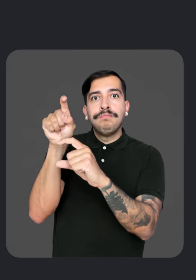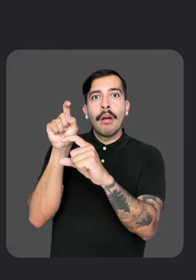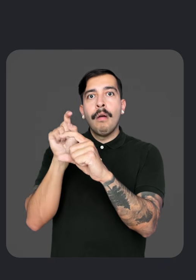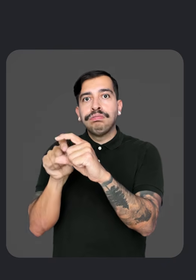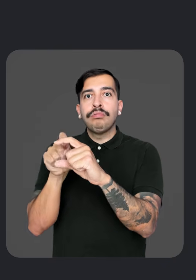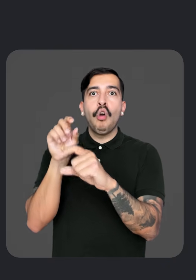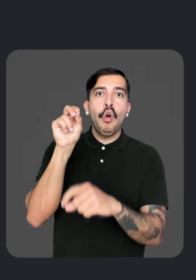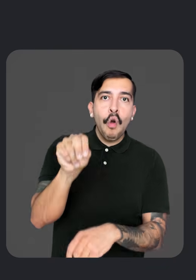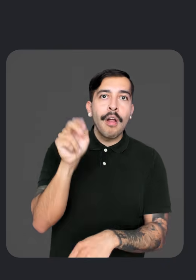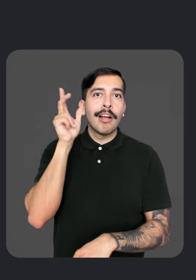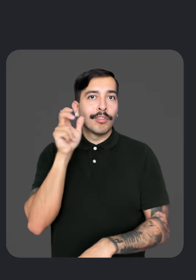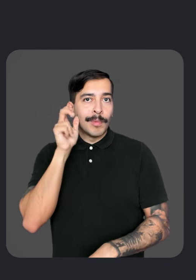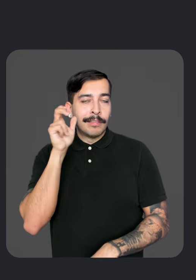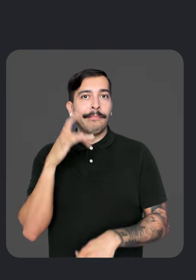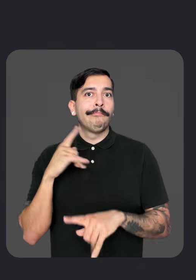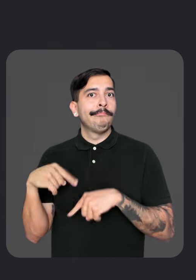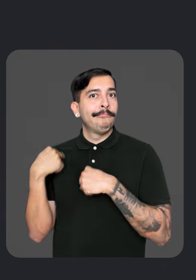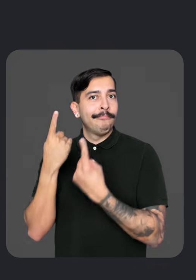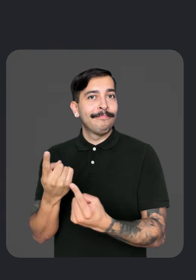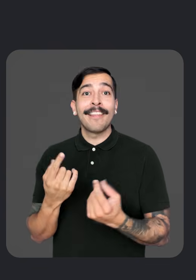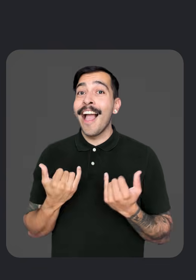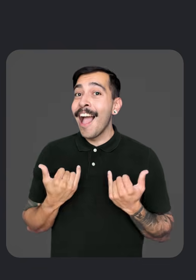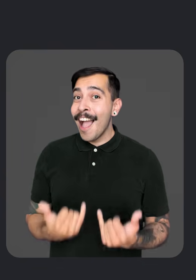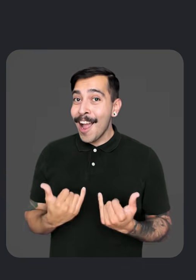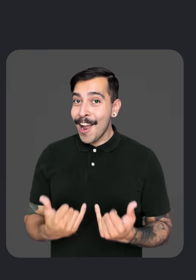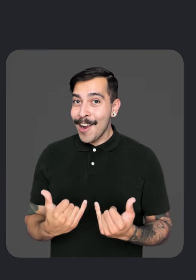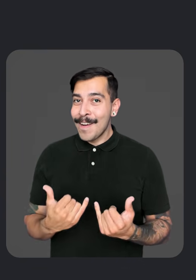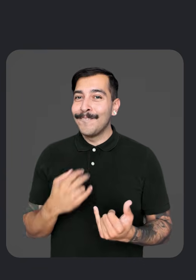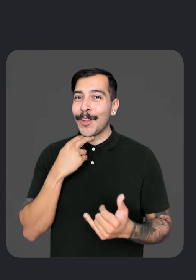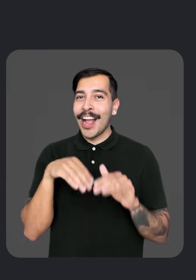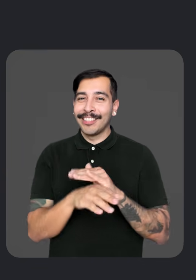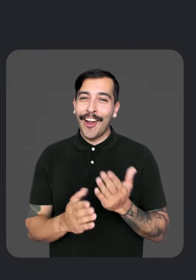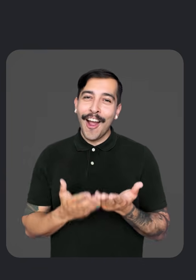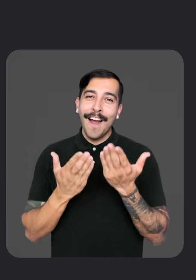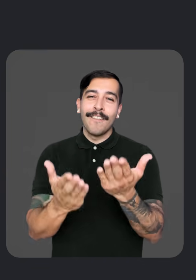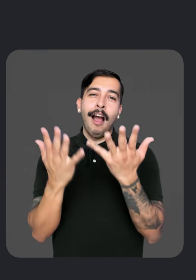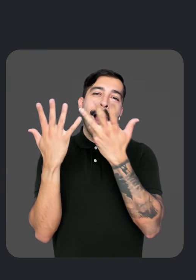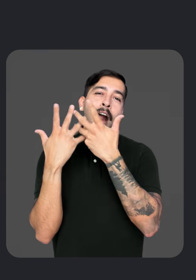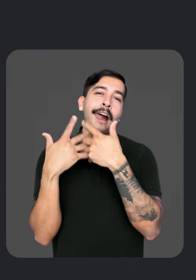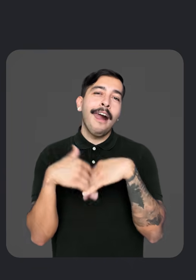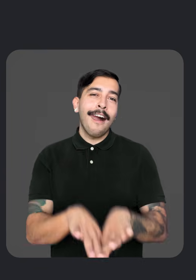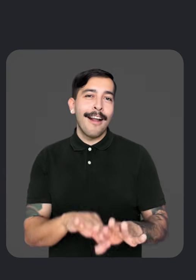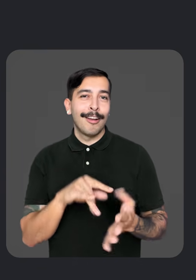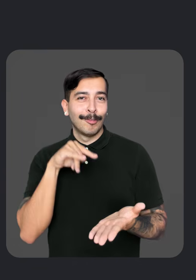to activate the overall feature and the listening state. Now, Voice Access offers a unified Android